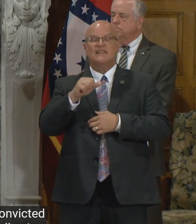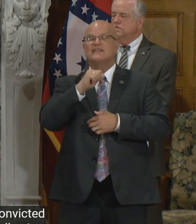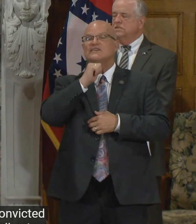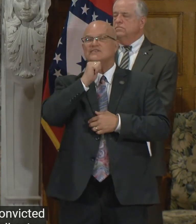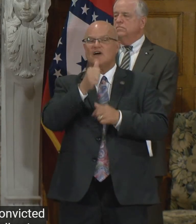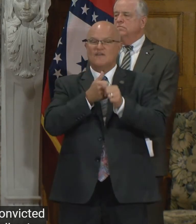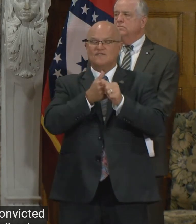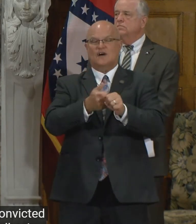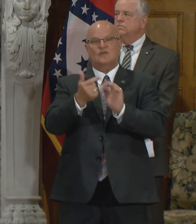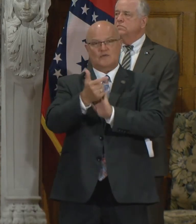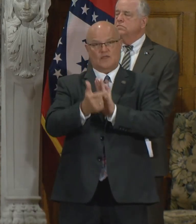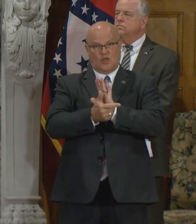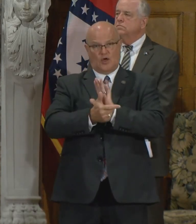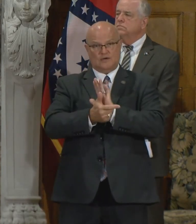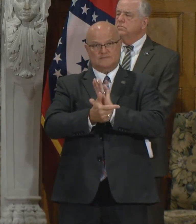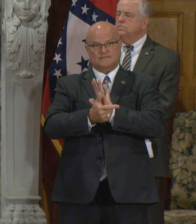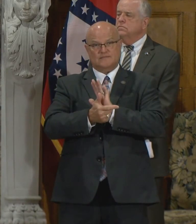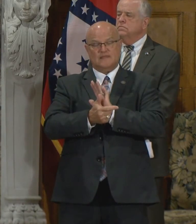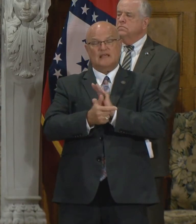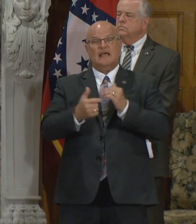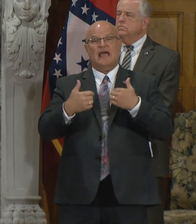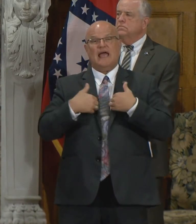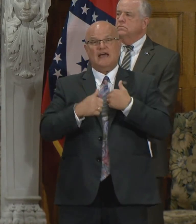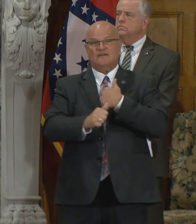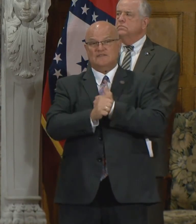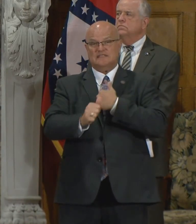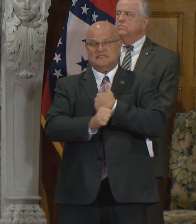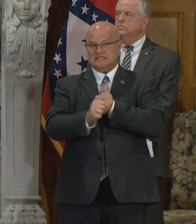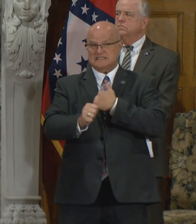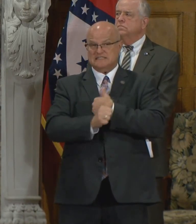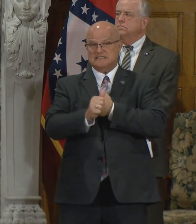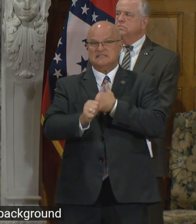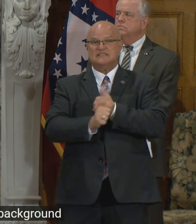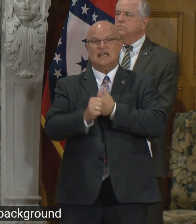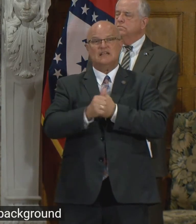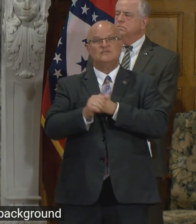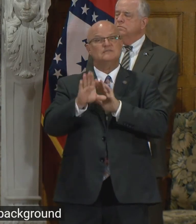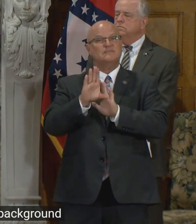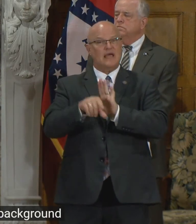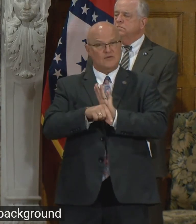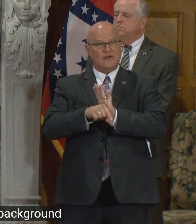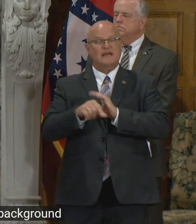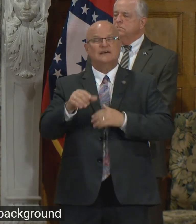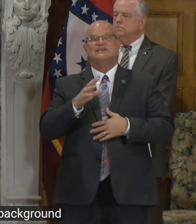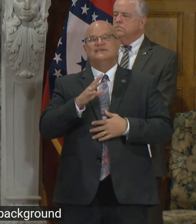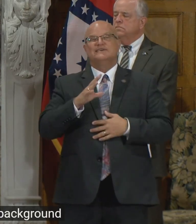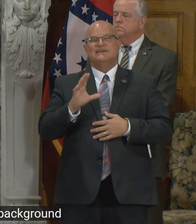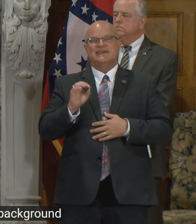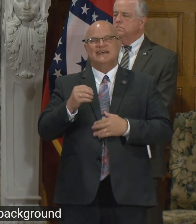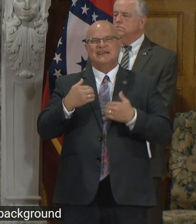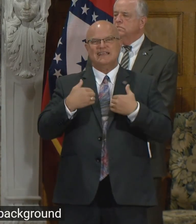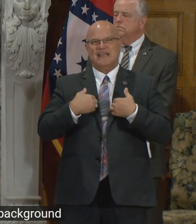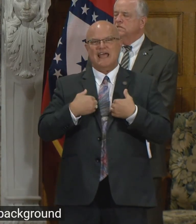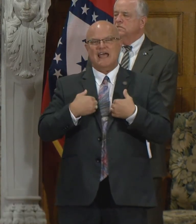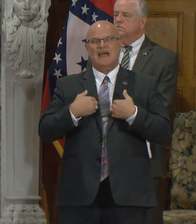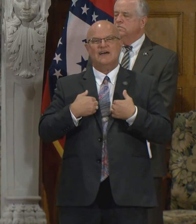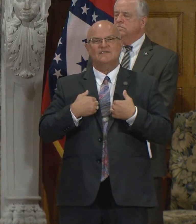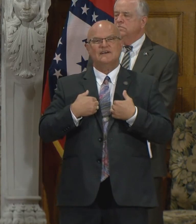are not following the law that have a dangerous background and have a possession of a firearm,